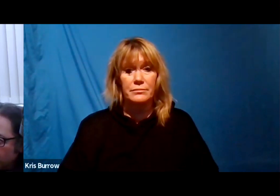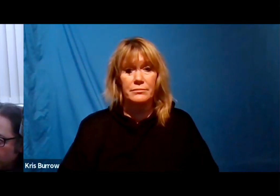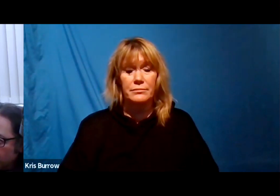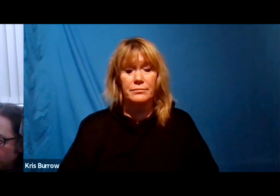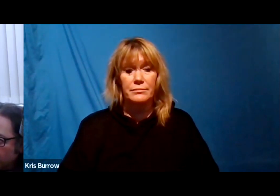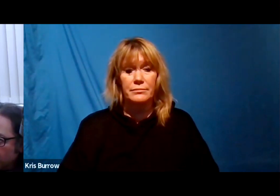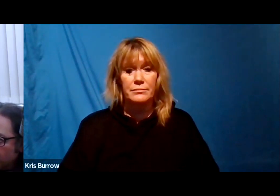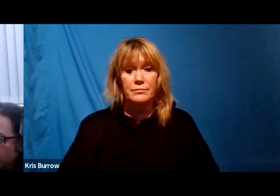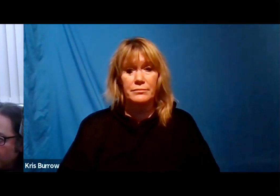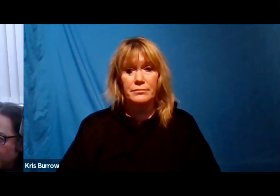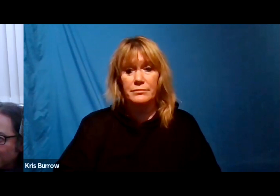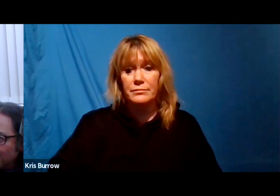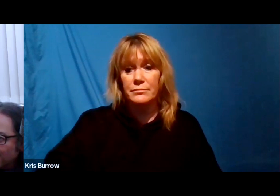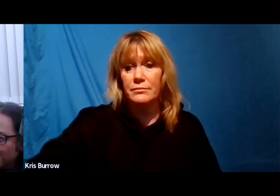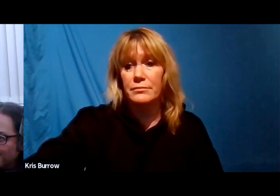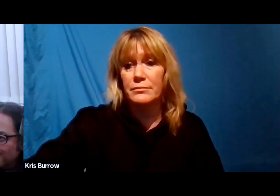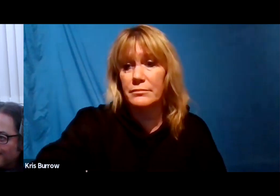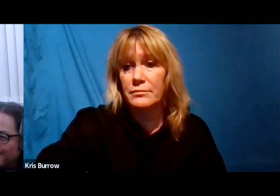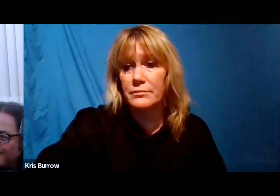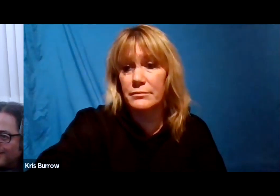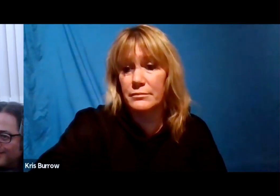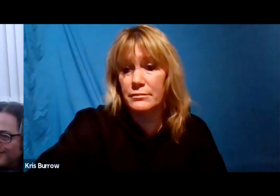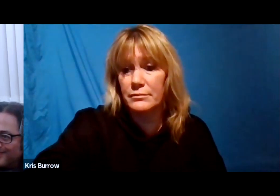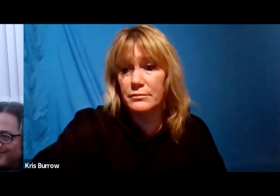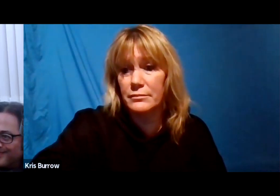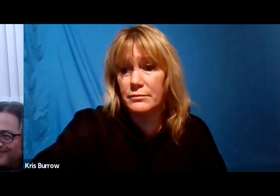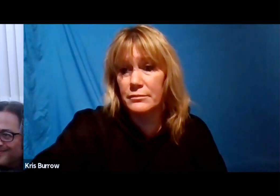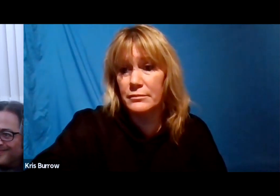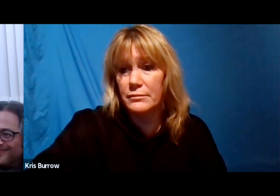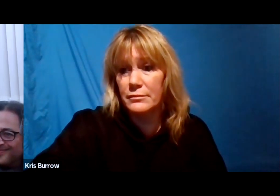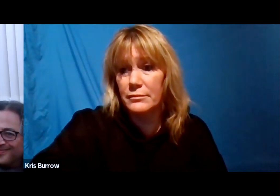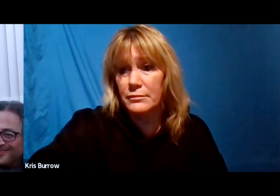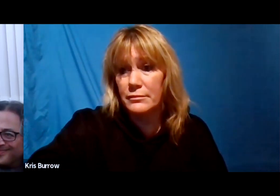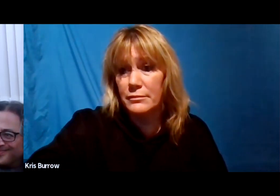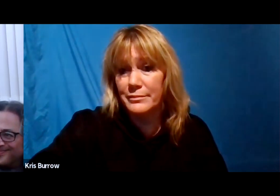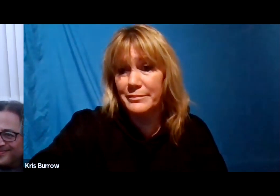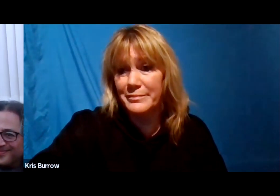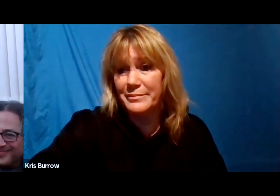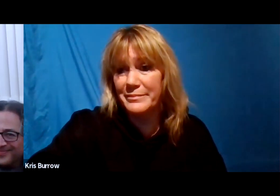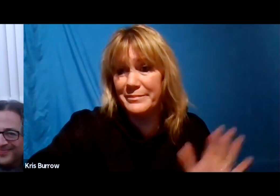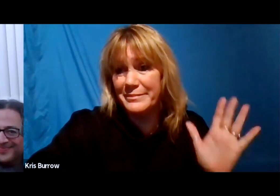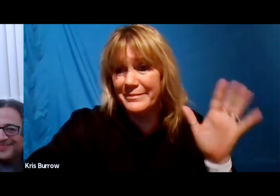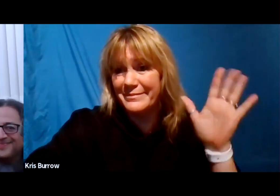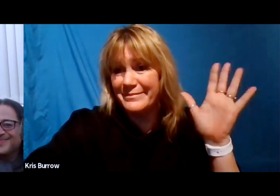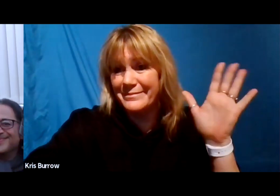Anarchists, genuflection Breaking backs, stagnant reflections